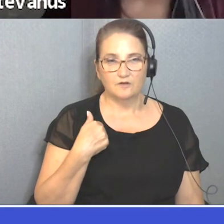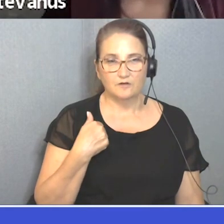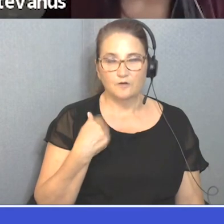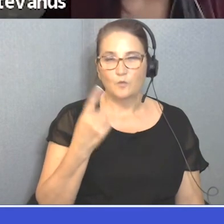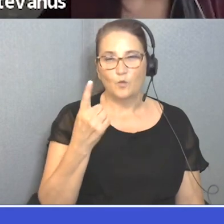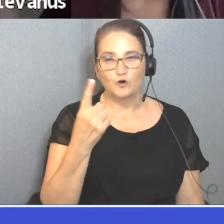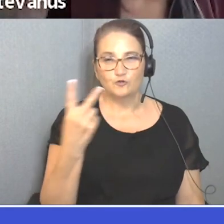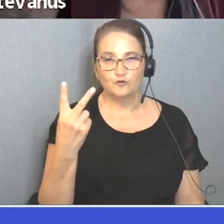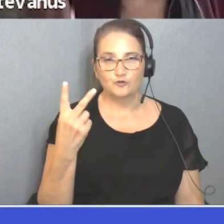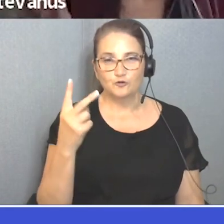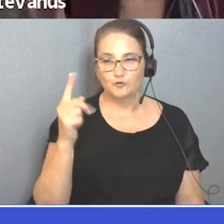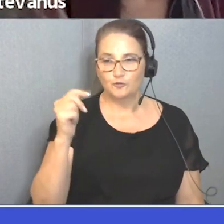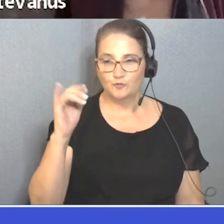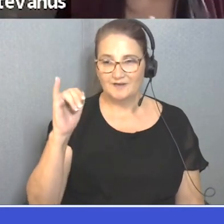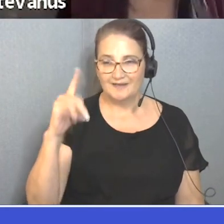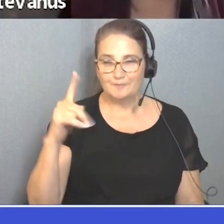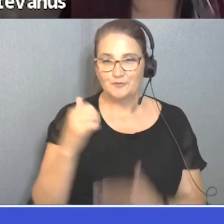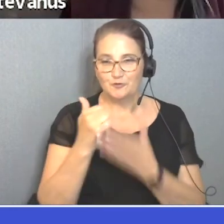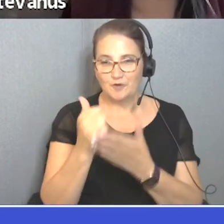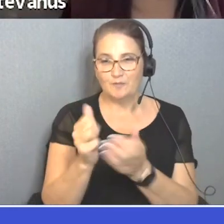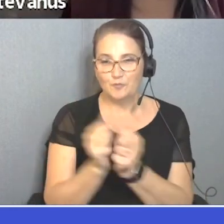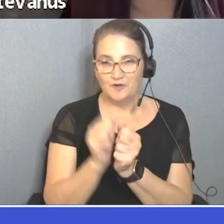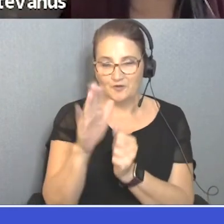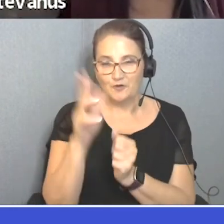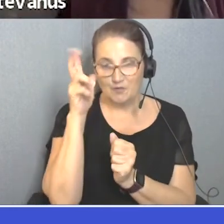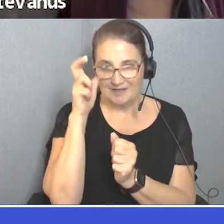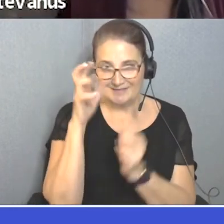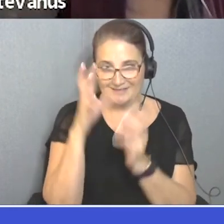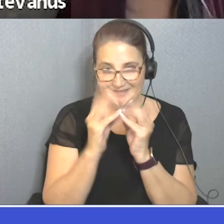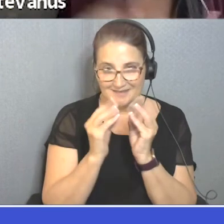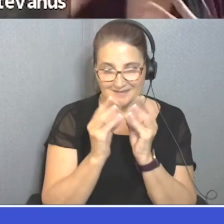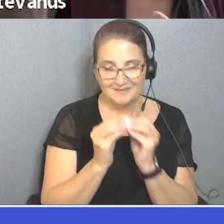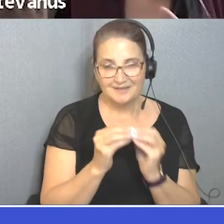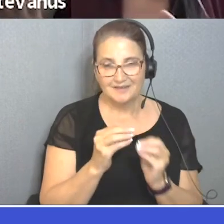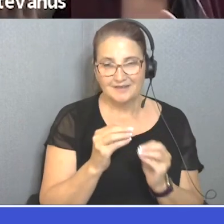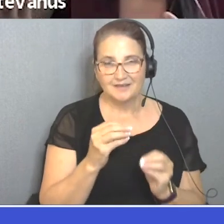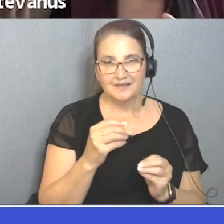With that being said, we have a couple tips for a